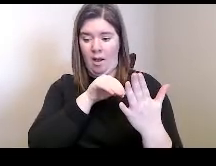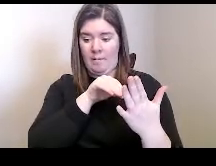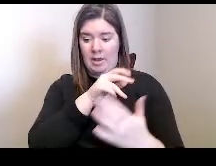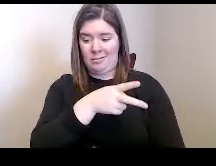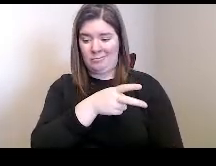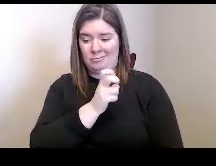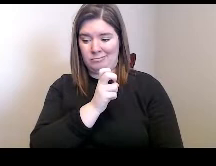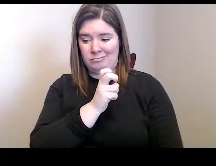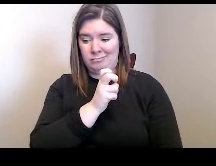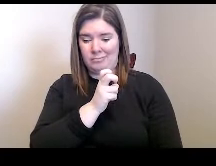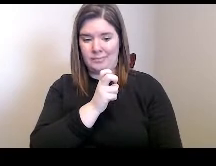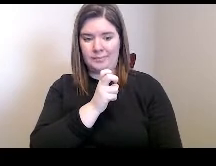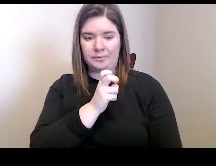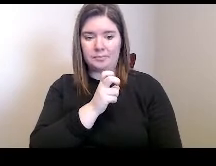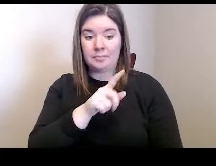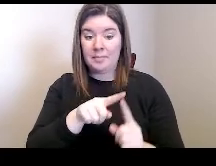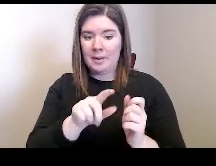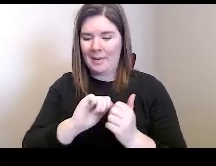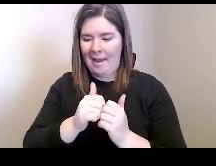But the way that you do that in Word as you go over to file